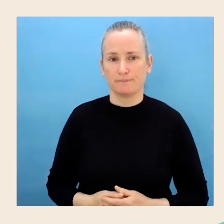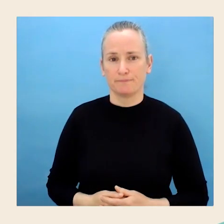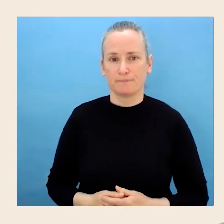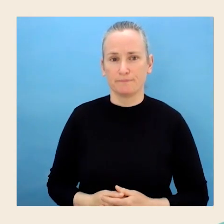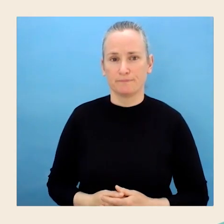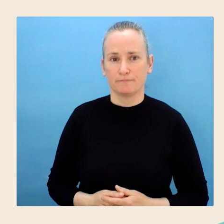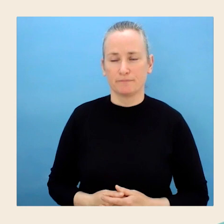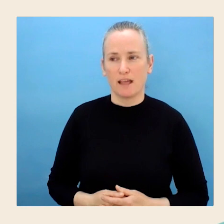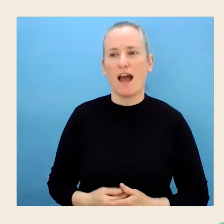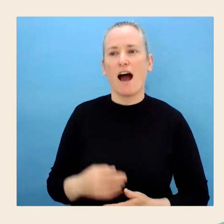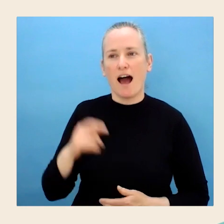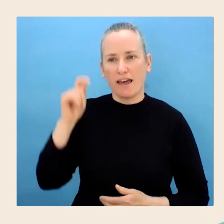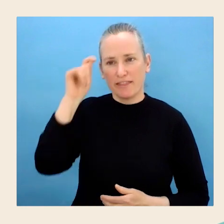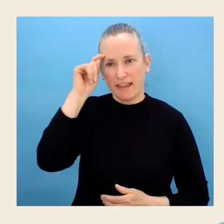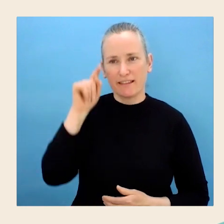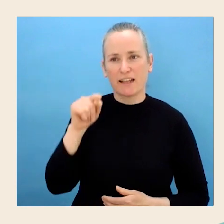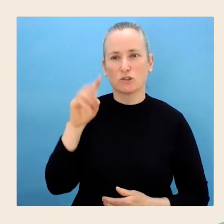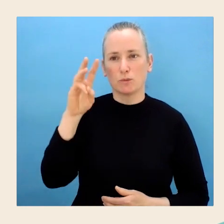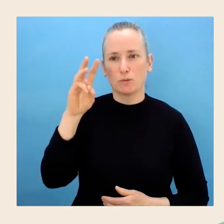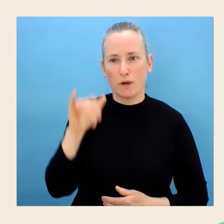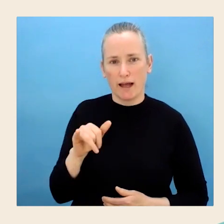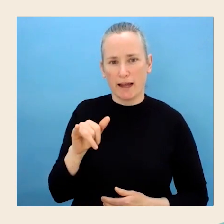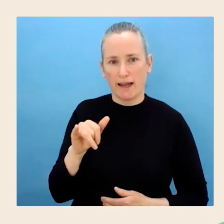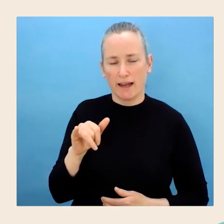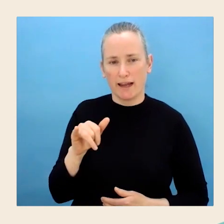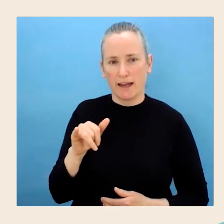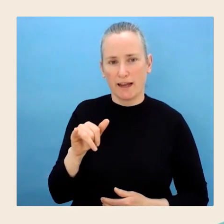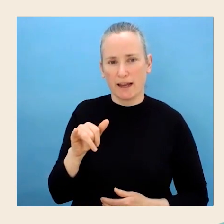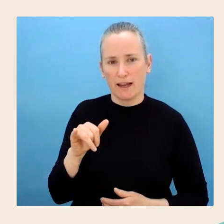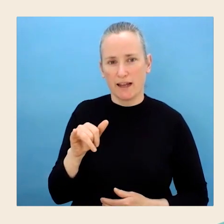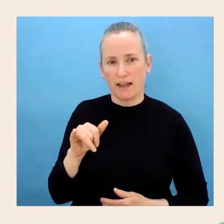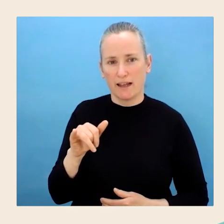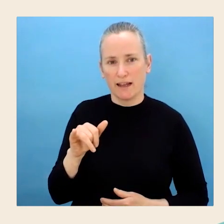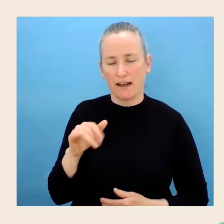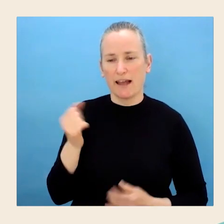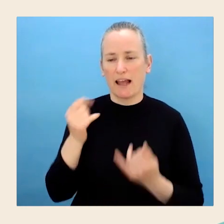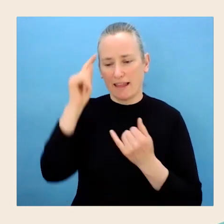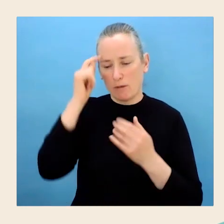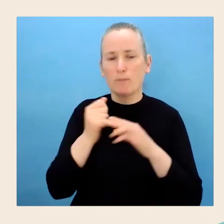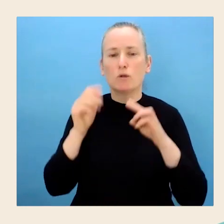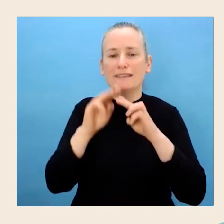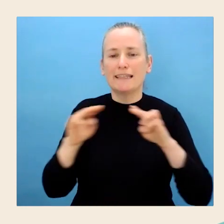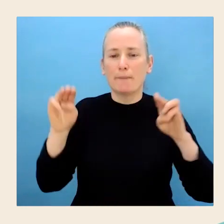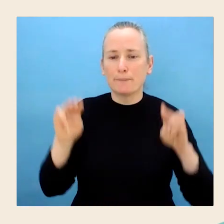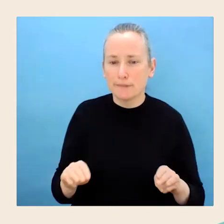I mean I could talk about museums and I think about exhibits and the idea of curation,